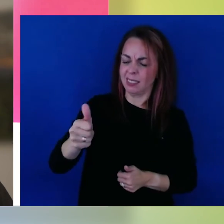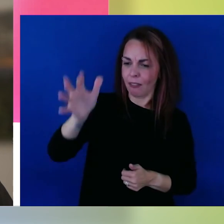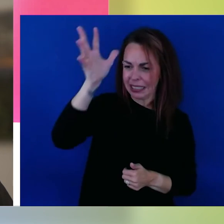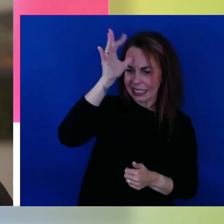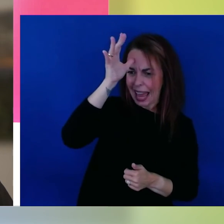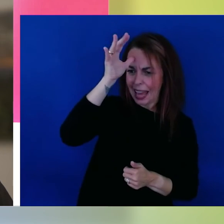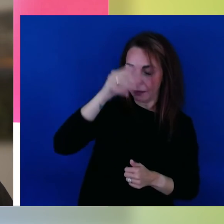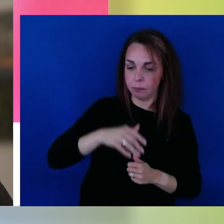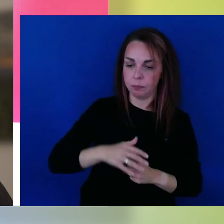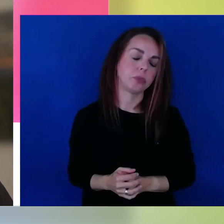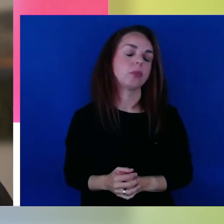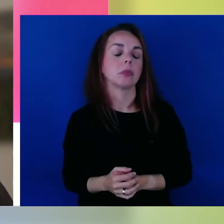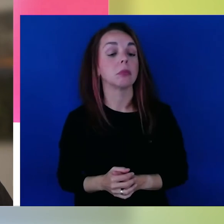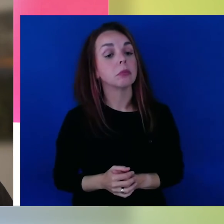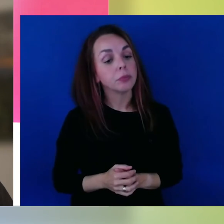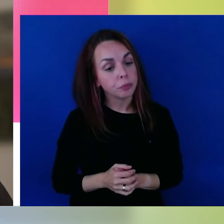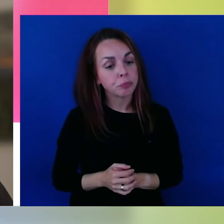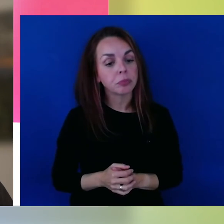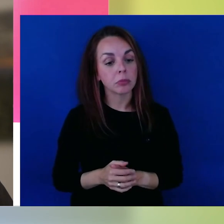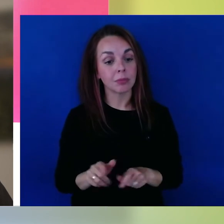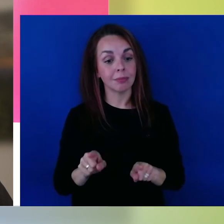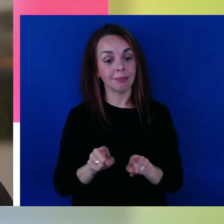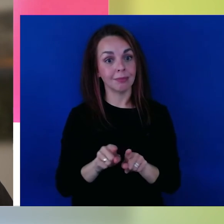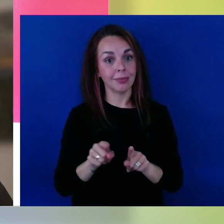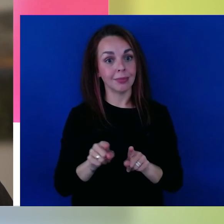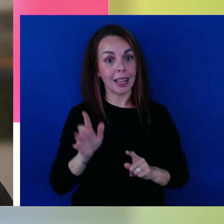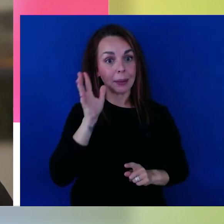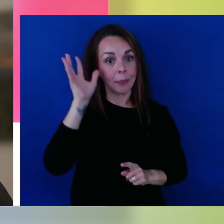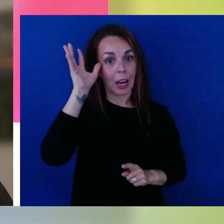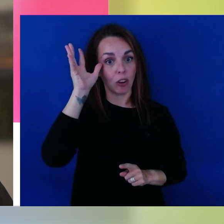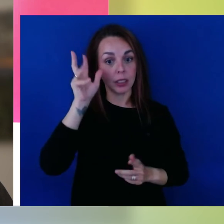As parents, I believe that presence is our purpose.